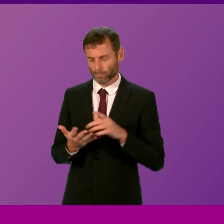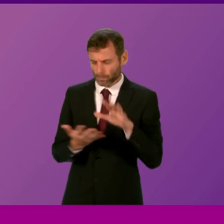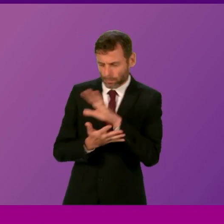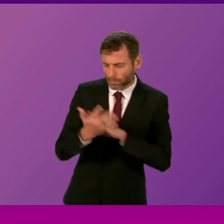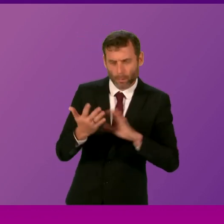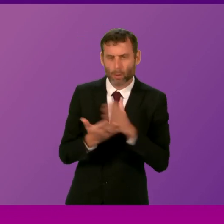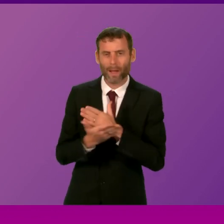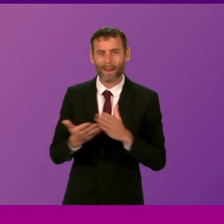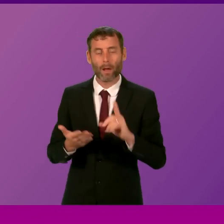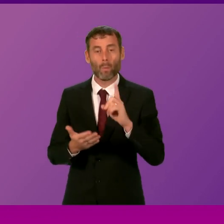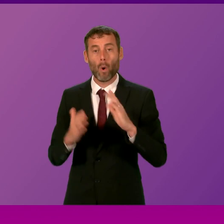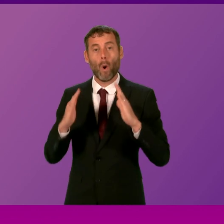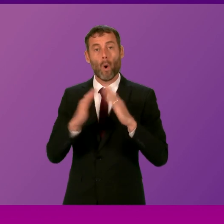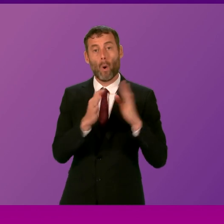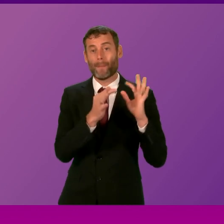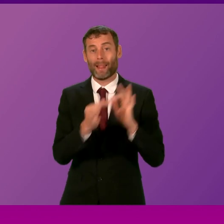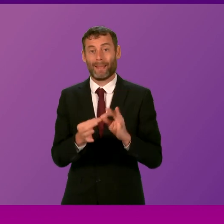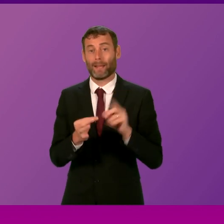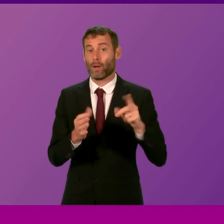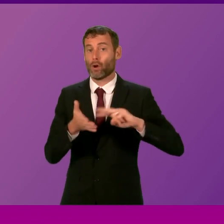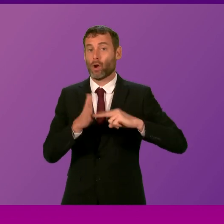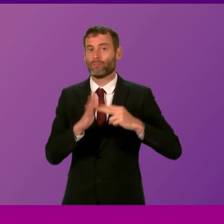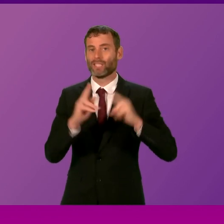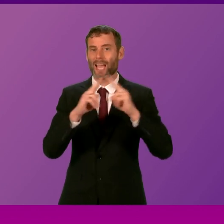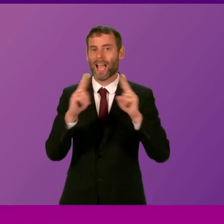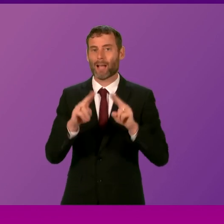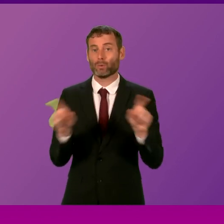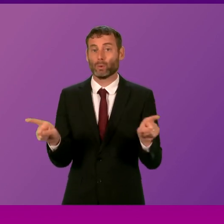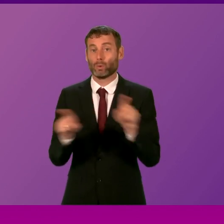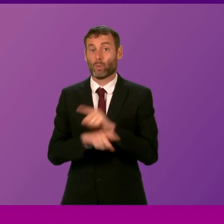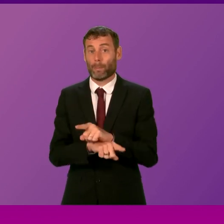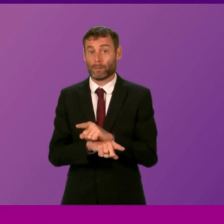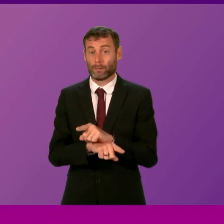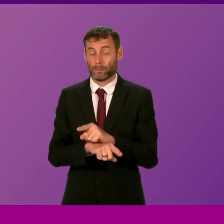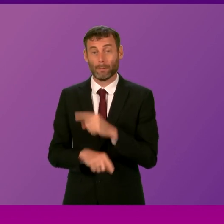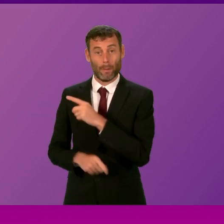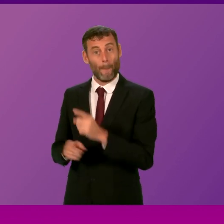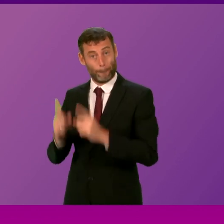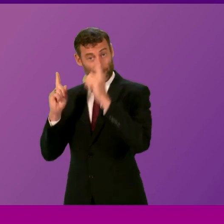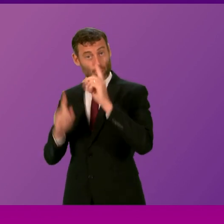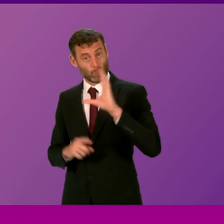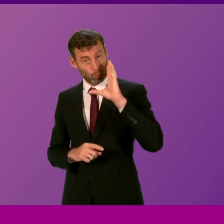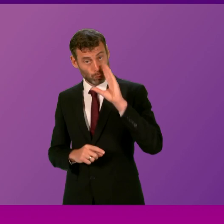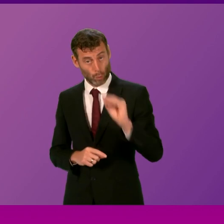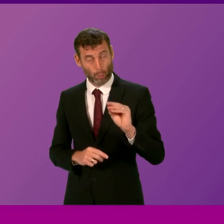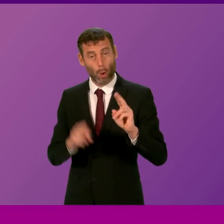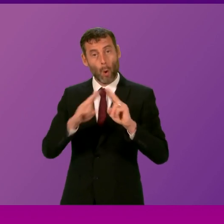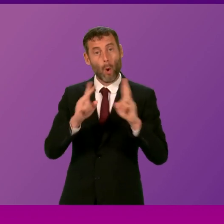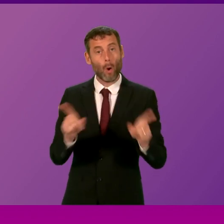told Homelink, which arranges house swaps, that swaps would now be excluded from the rules. We